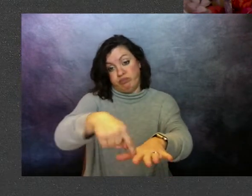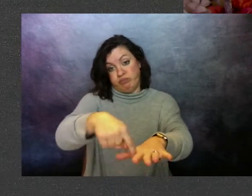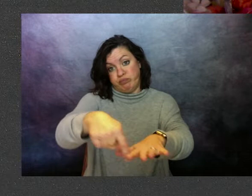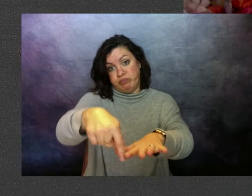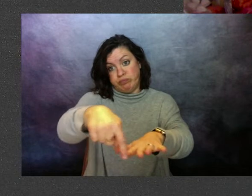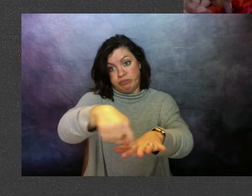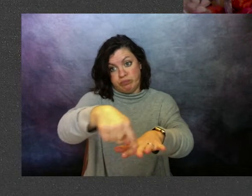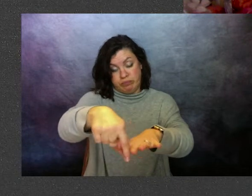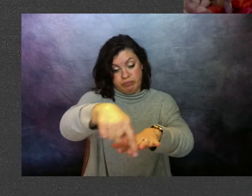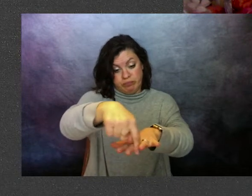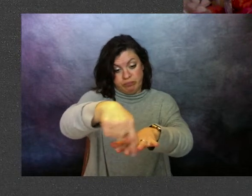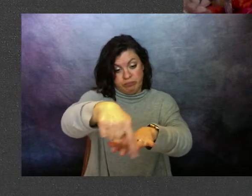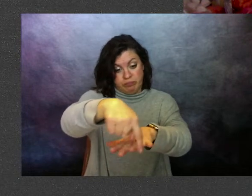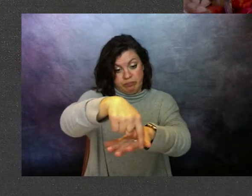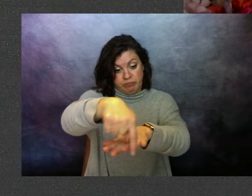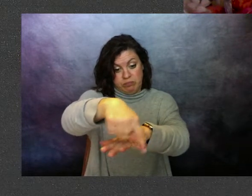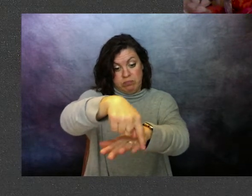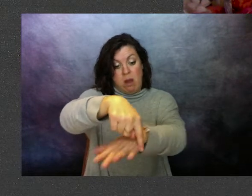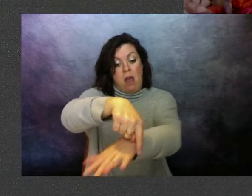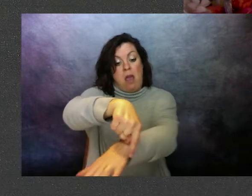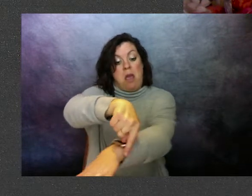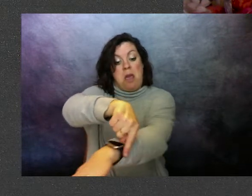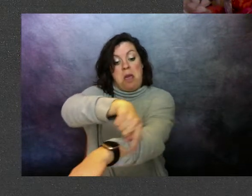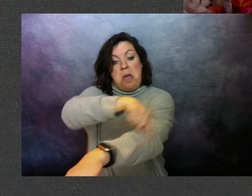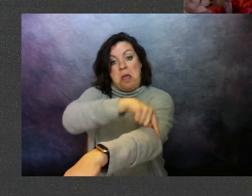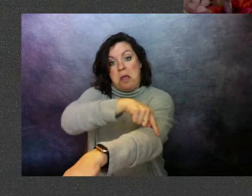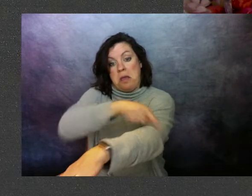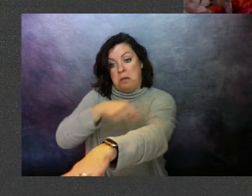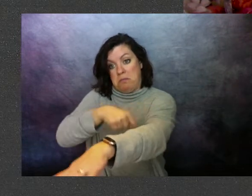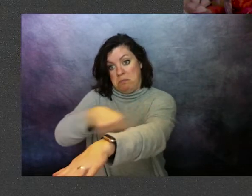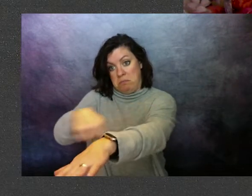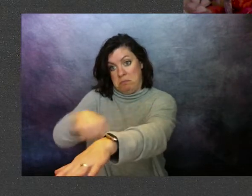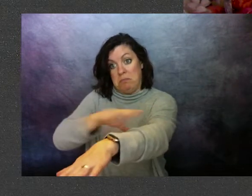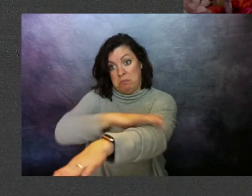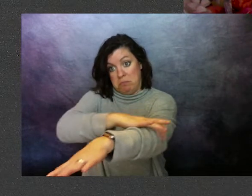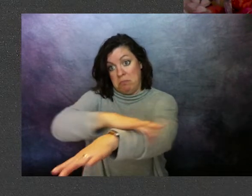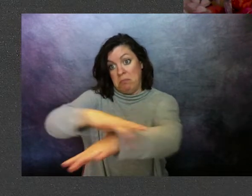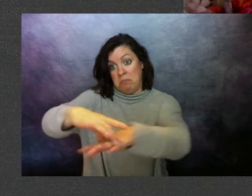and trace around it because we are going to use our fingers